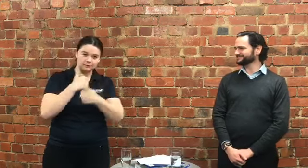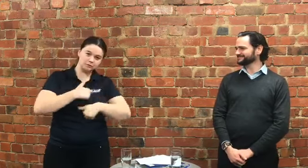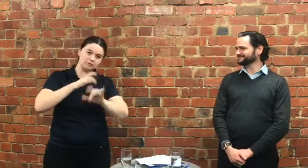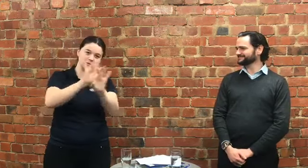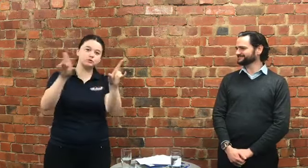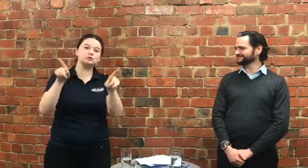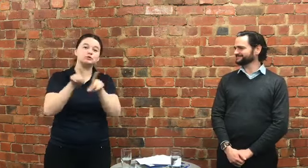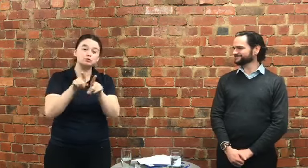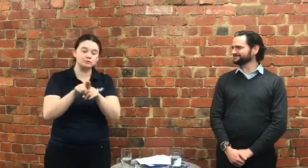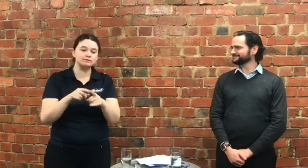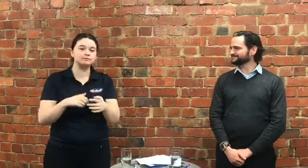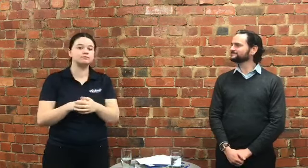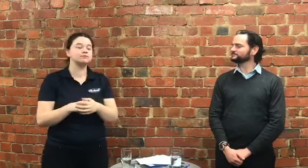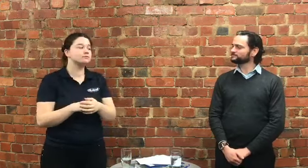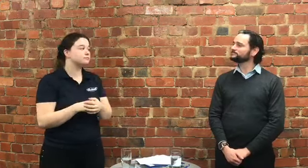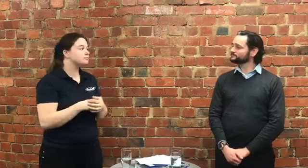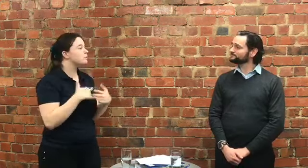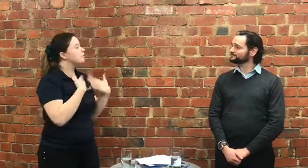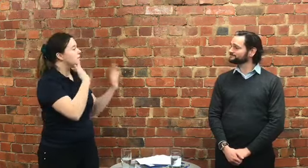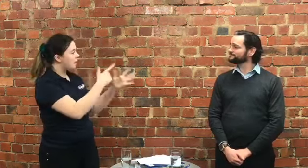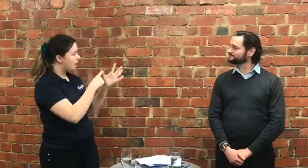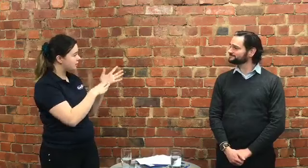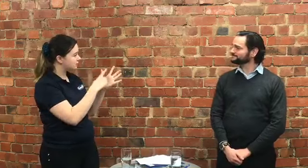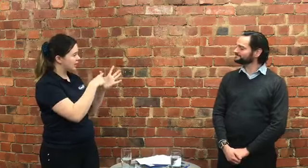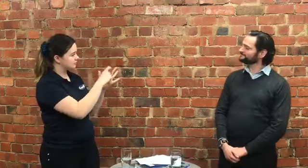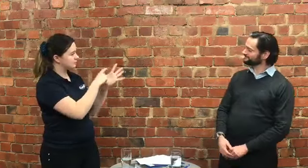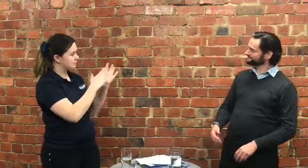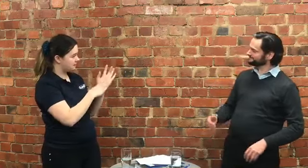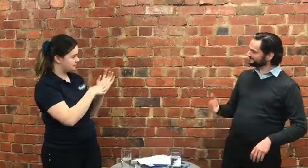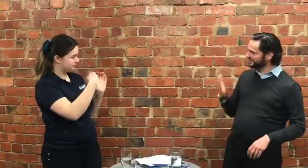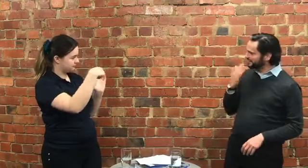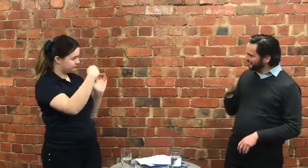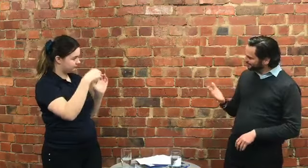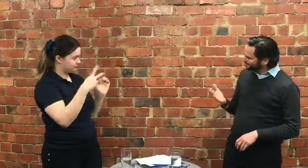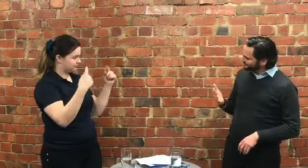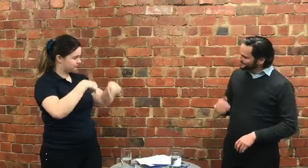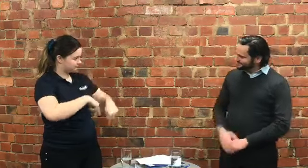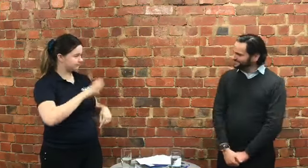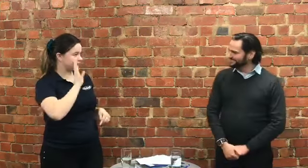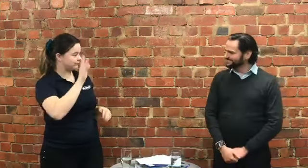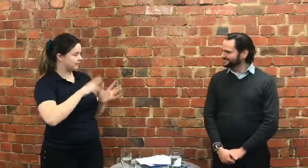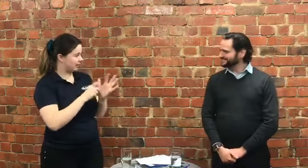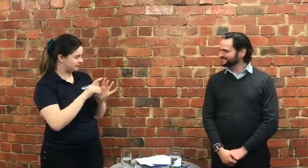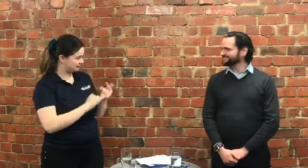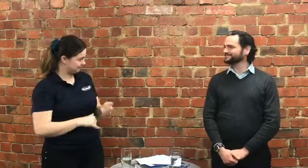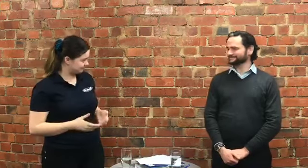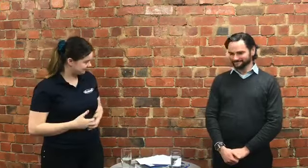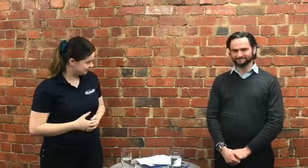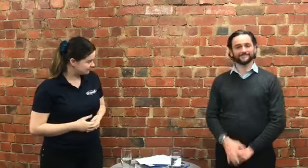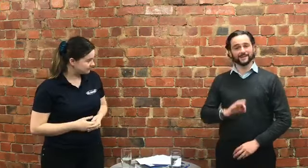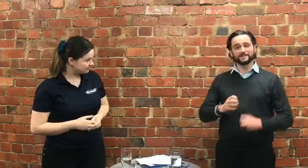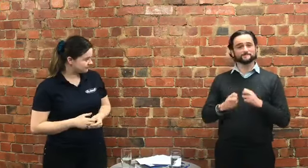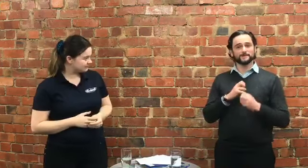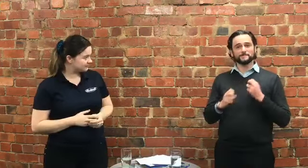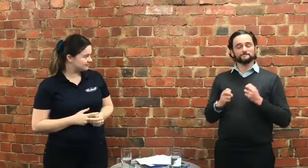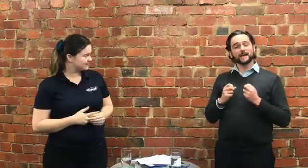watching this evening. Please enjoy this evening. Thank you very much to Adam too. Thank you Livy. Thank you this evening...